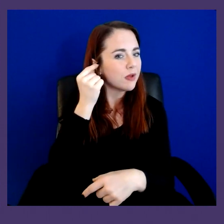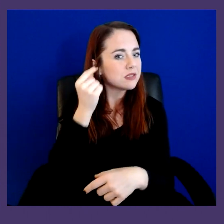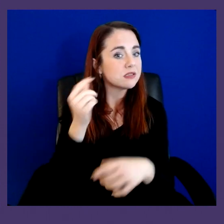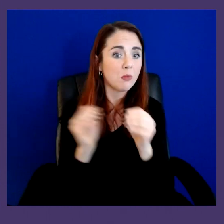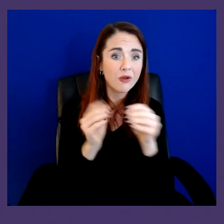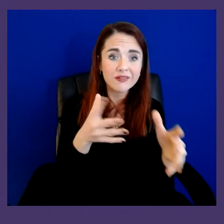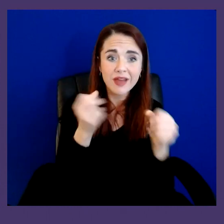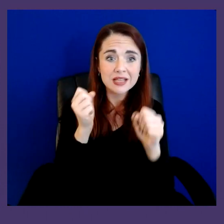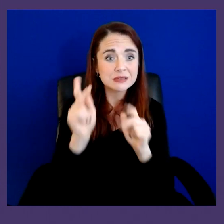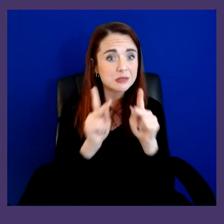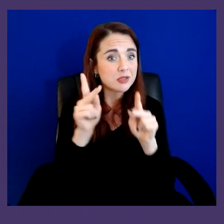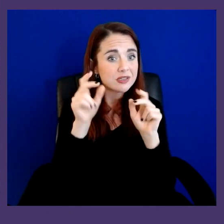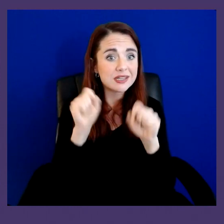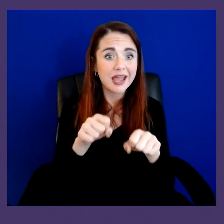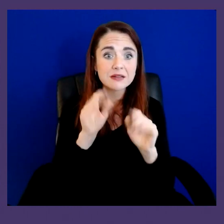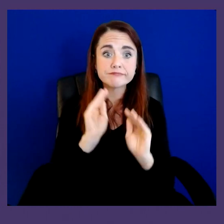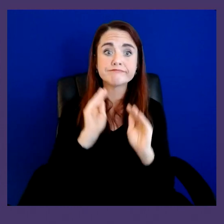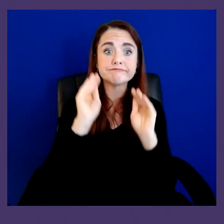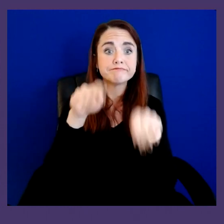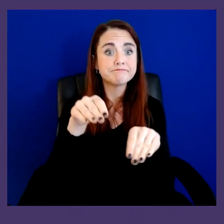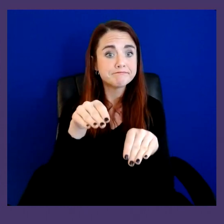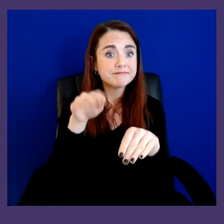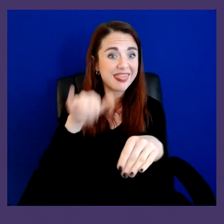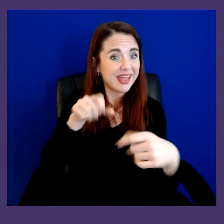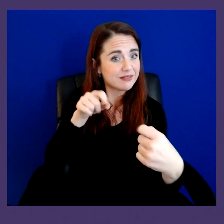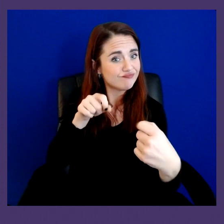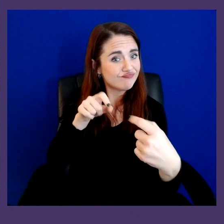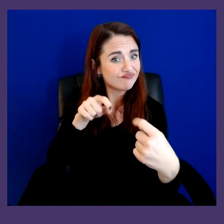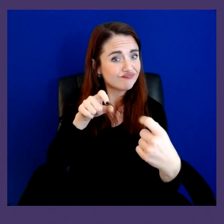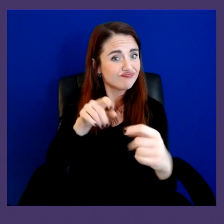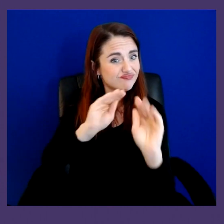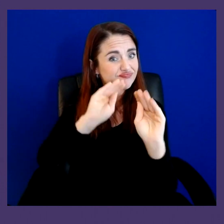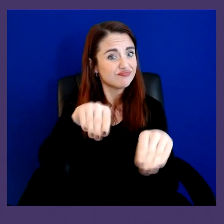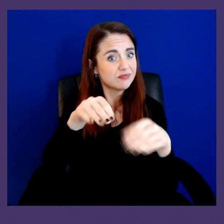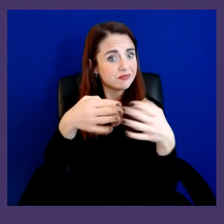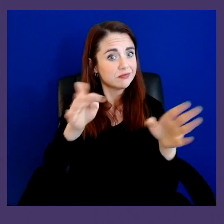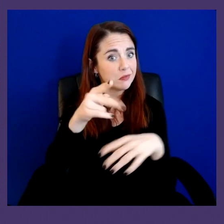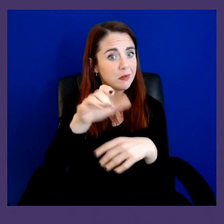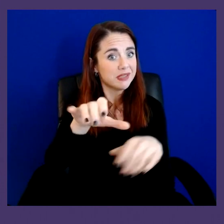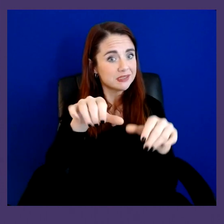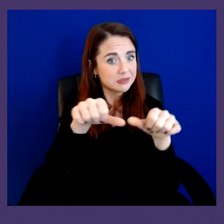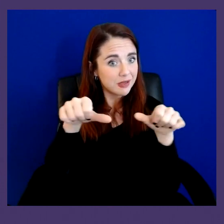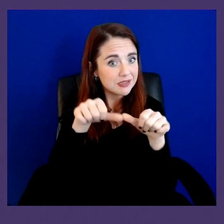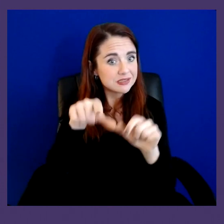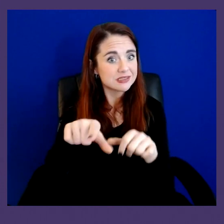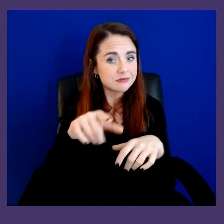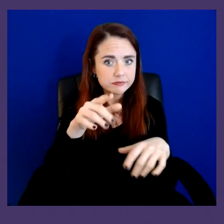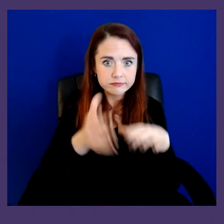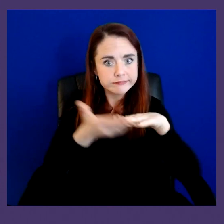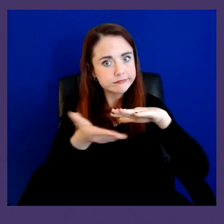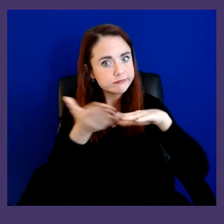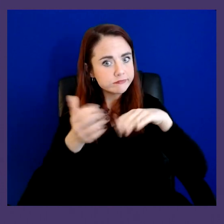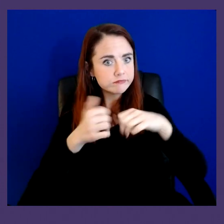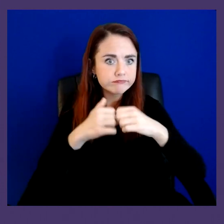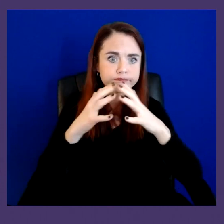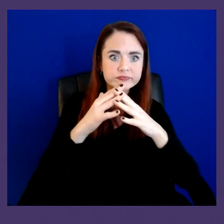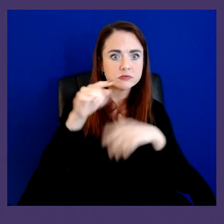the transmitters in public spaces and getting all of the AuraCast up and running, the better-off people with hearing loss will be.